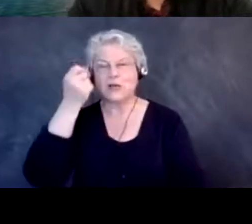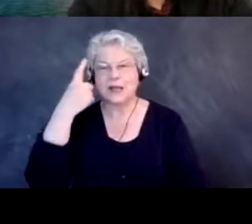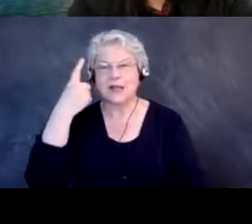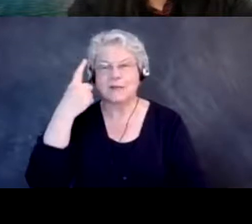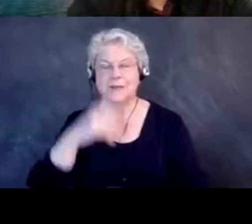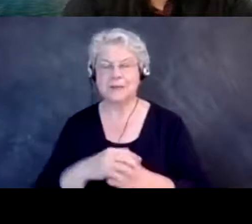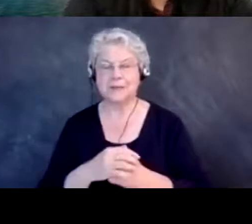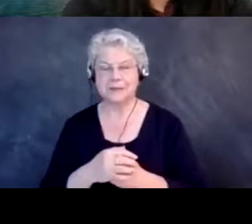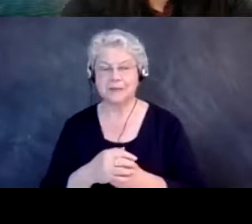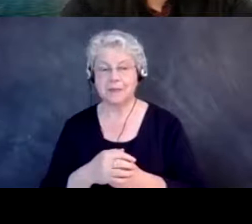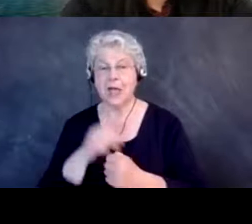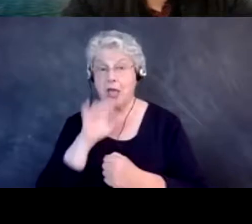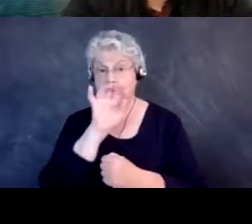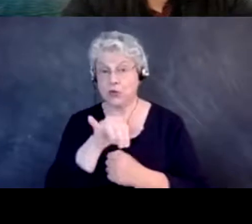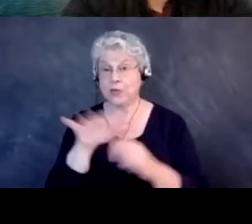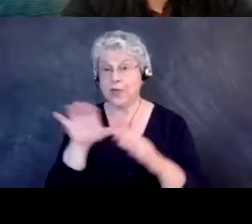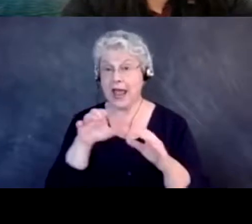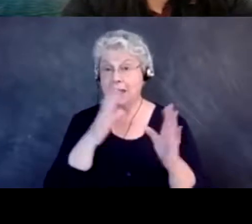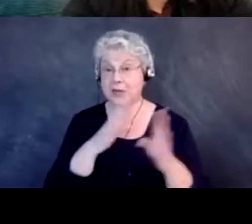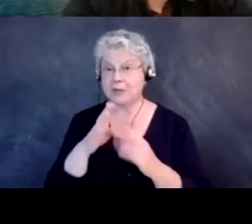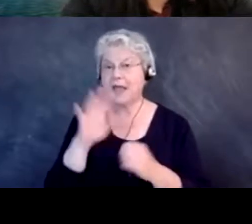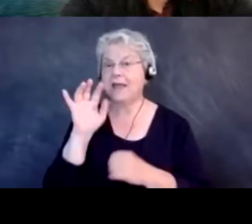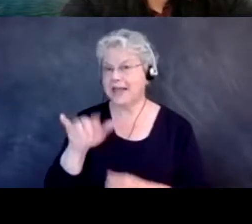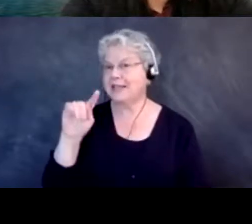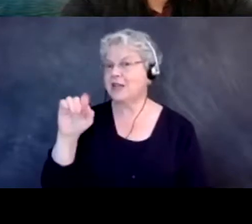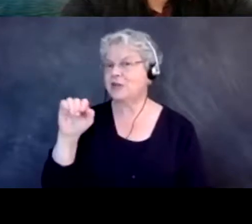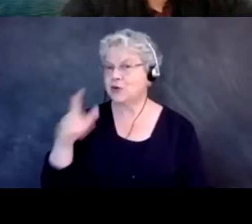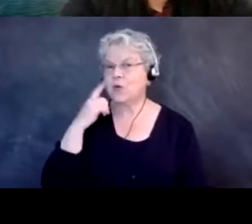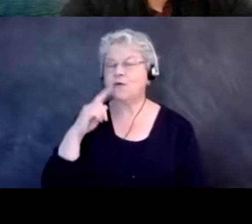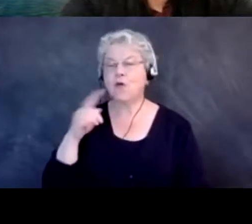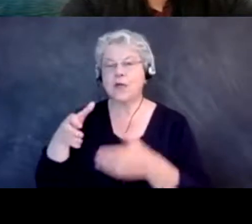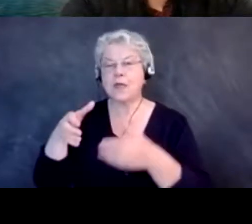So this action plan, it can be used as a tool for your band council to have in your back pocket to